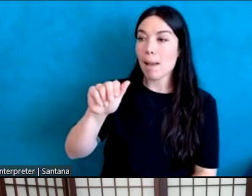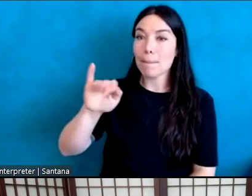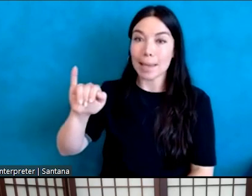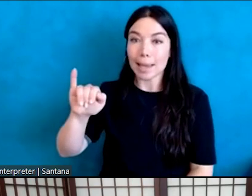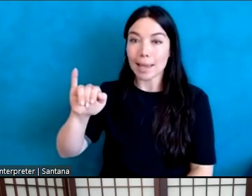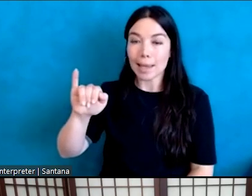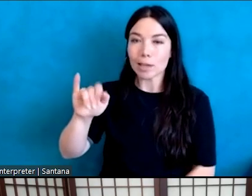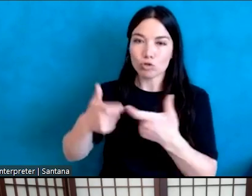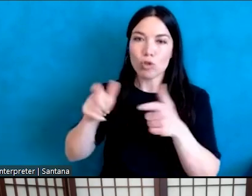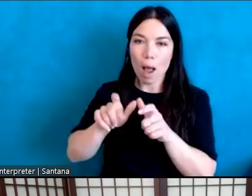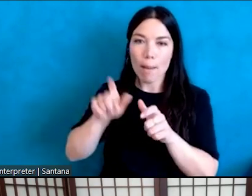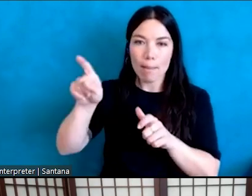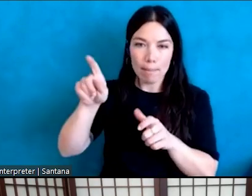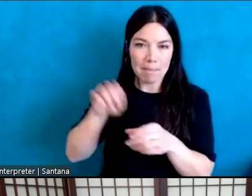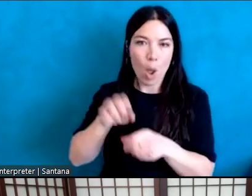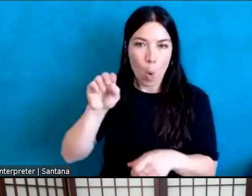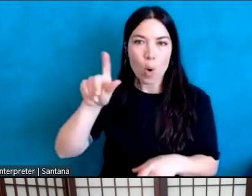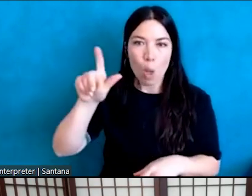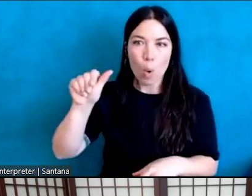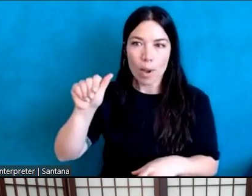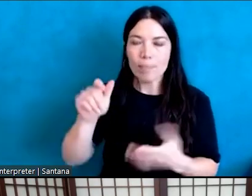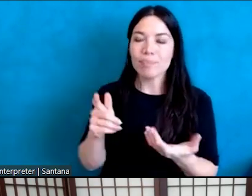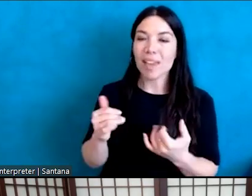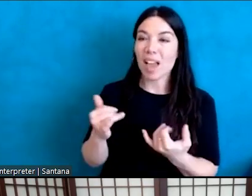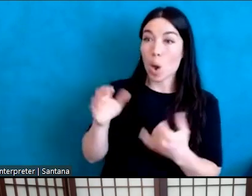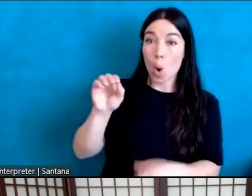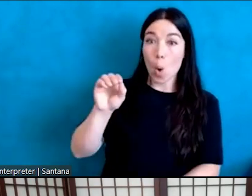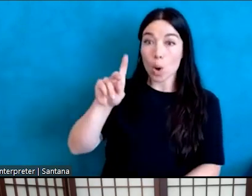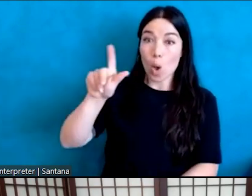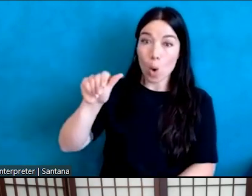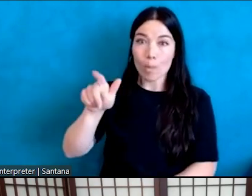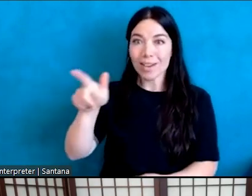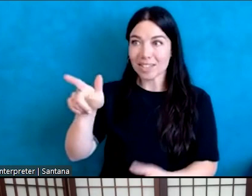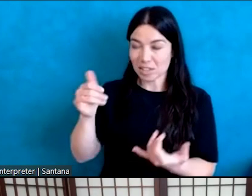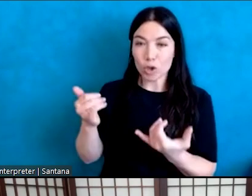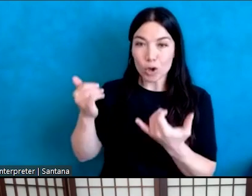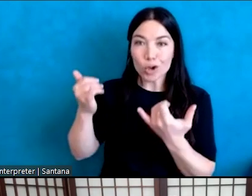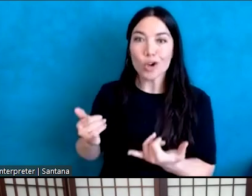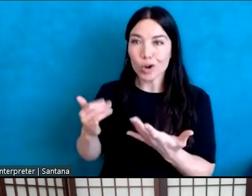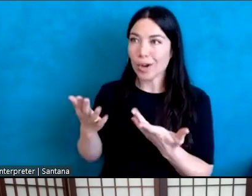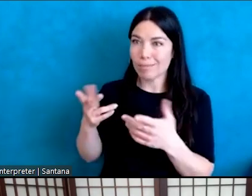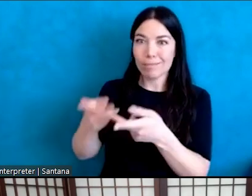And this is because Oklahoma is the current seat of government, following two forced removals from our original homelands in Indiana.